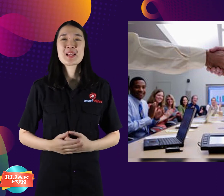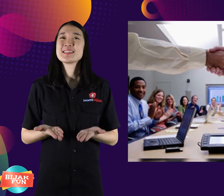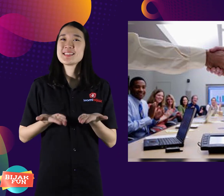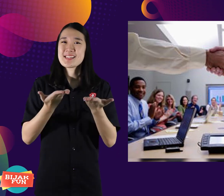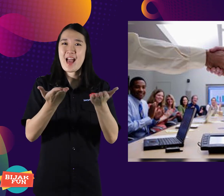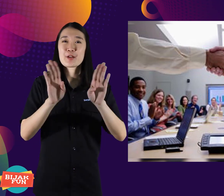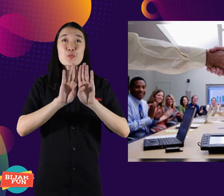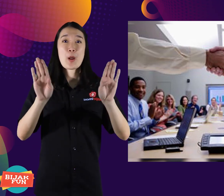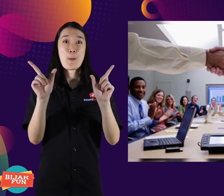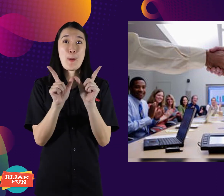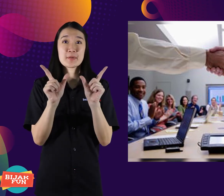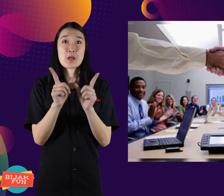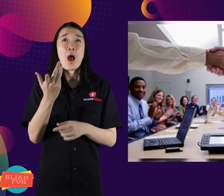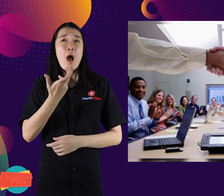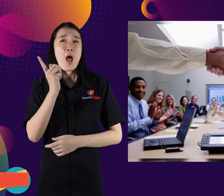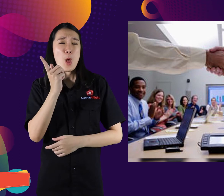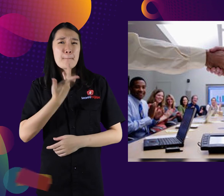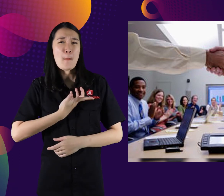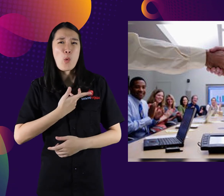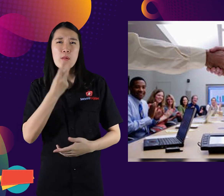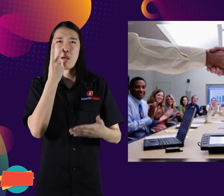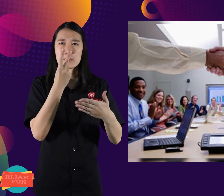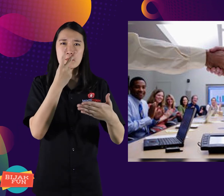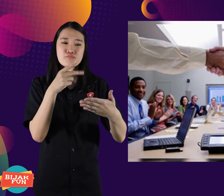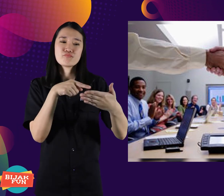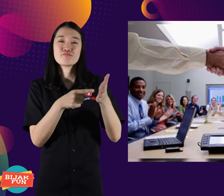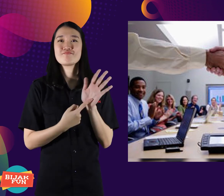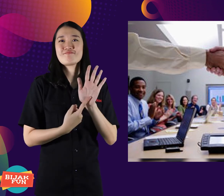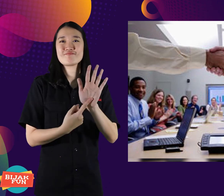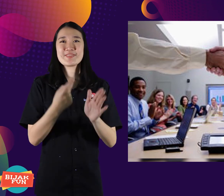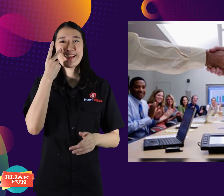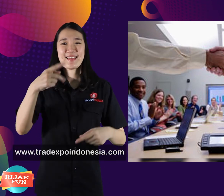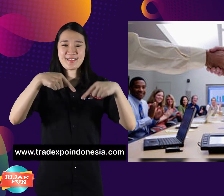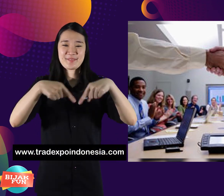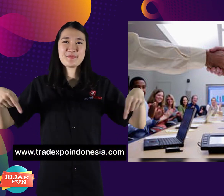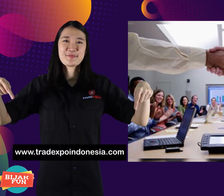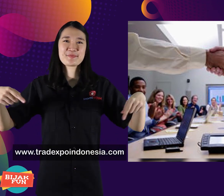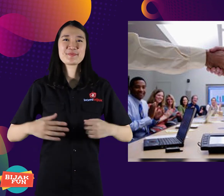Please go to the website if you are interested in watching the exhibition.